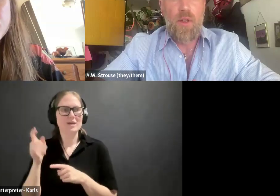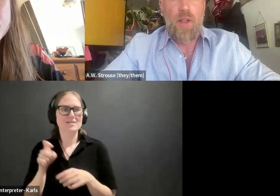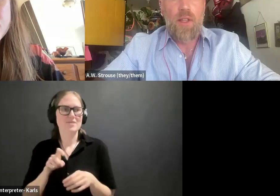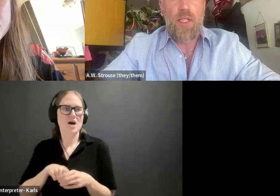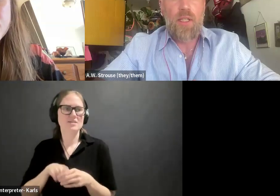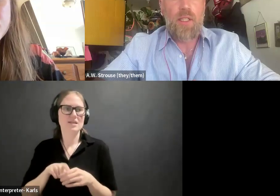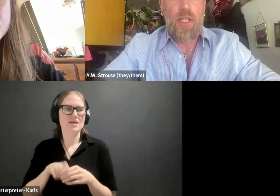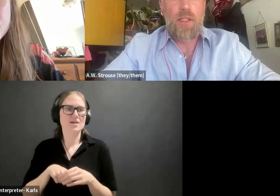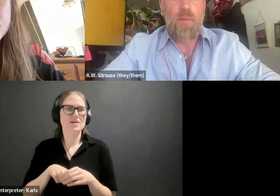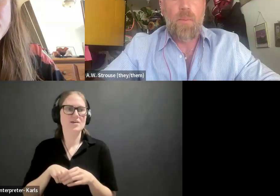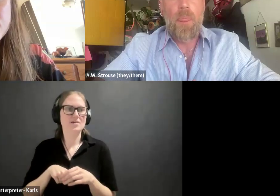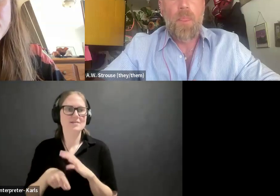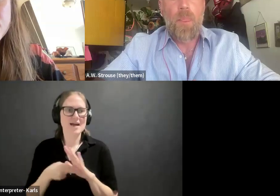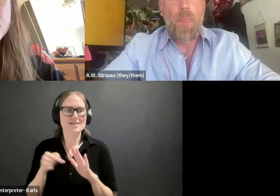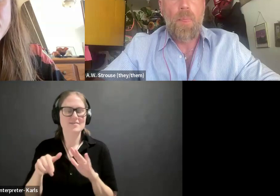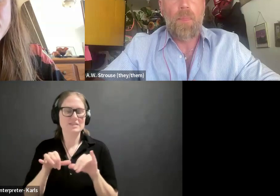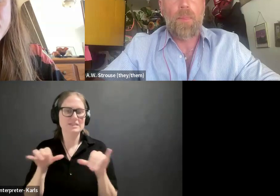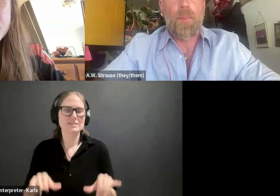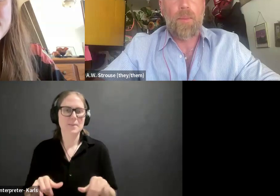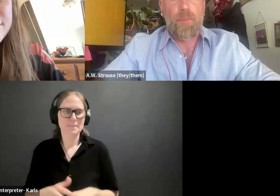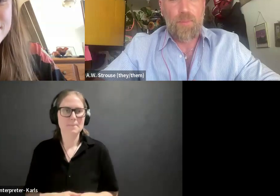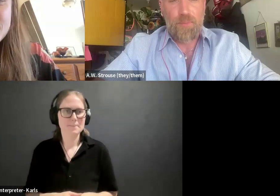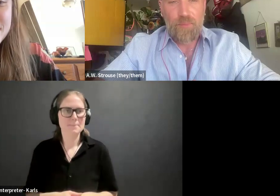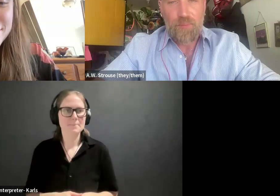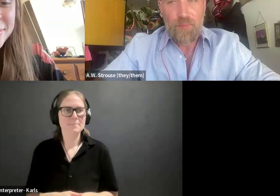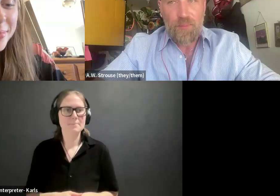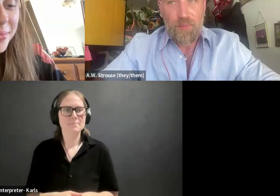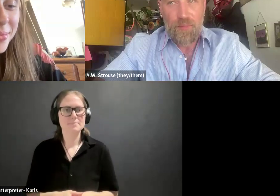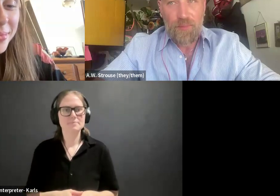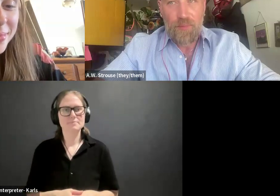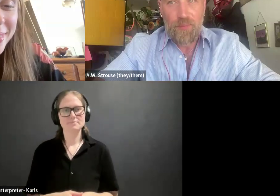this system. Mm-hmm.